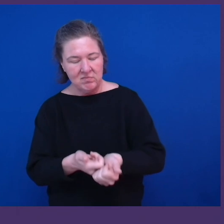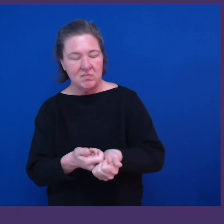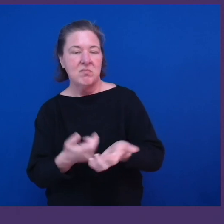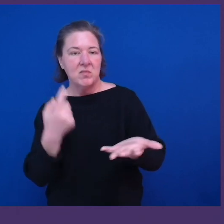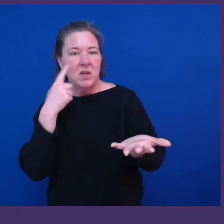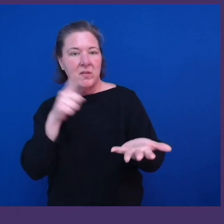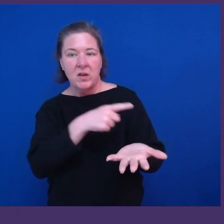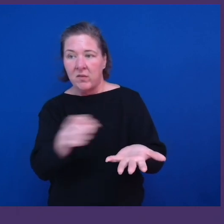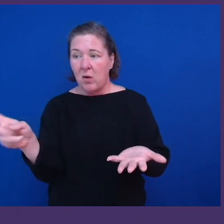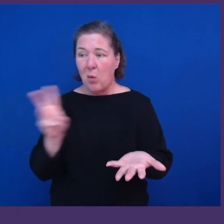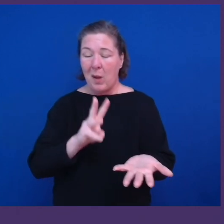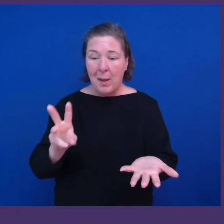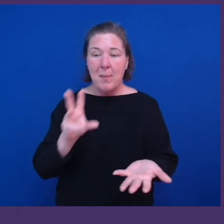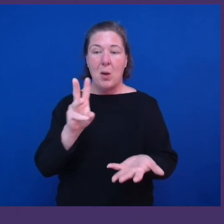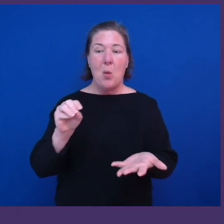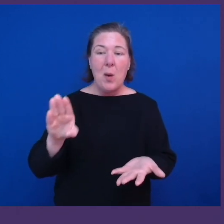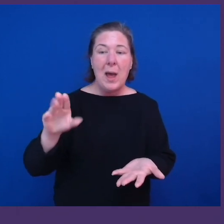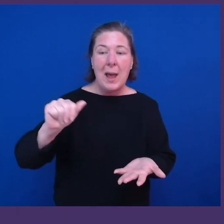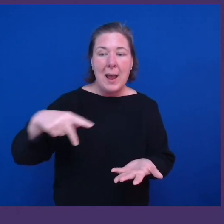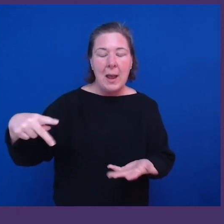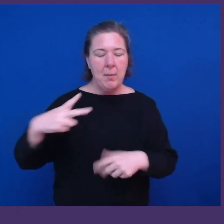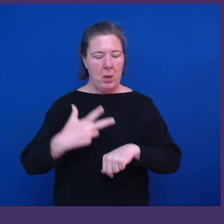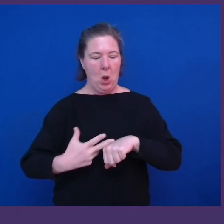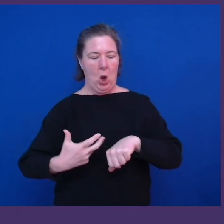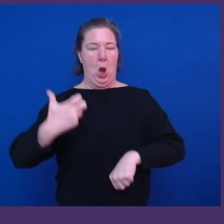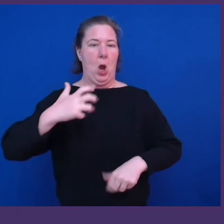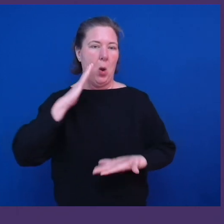and web apps, the harder it was going to become.